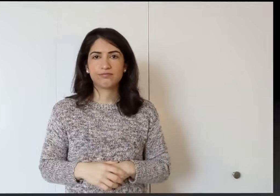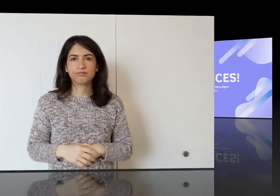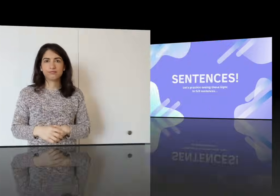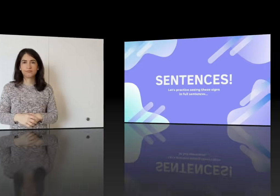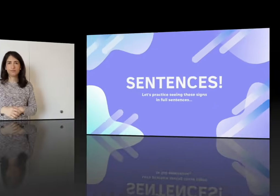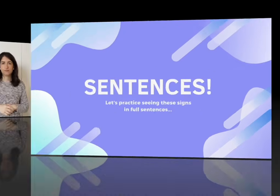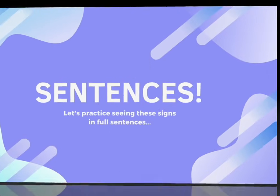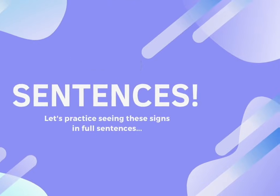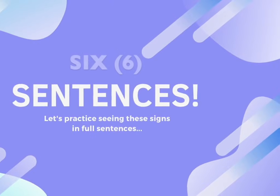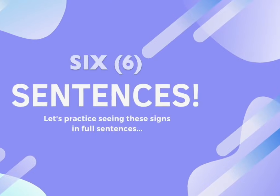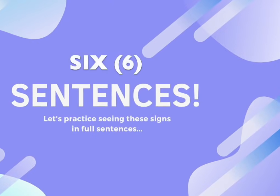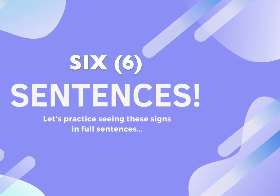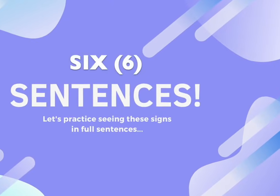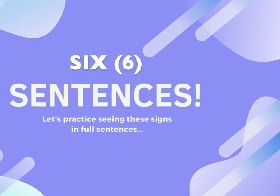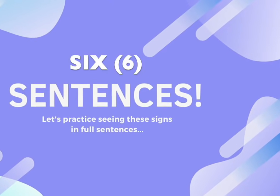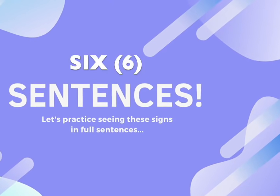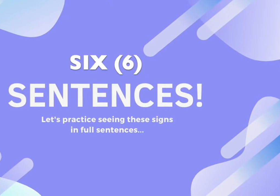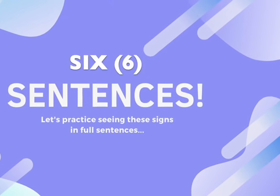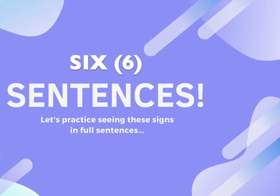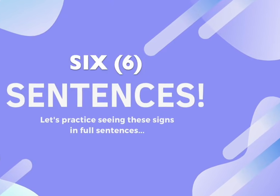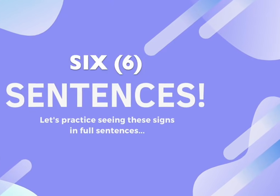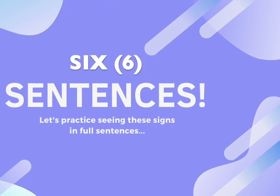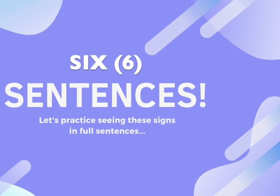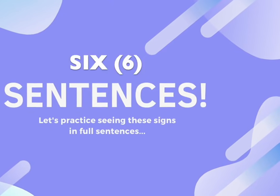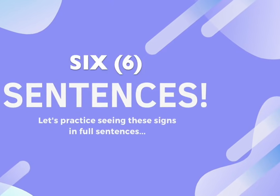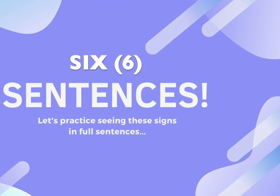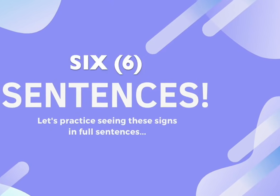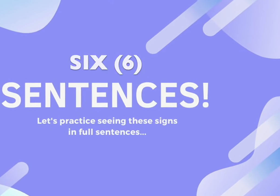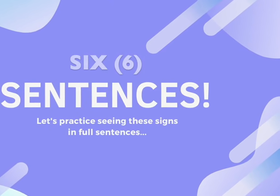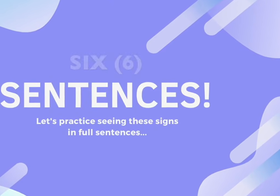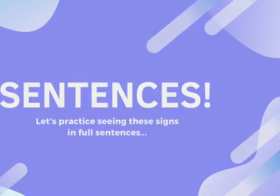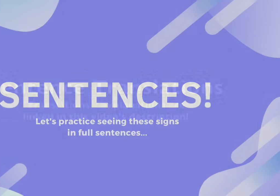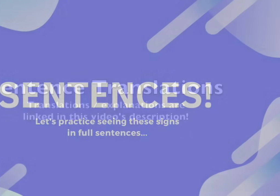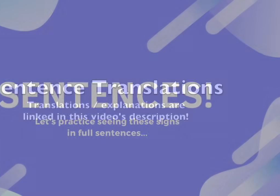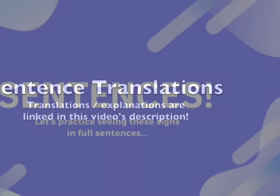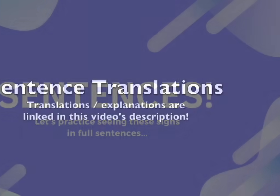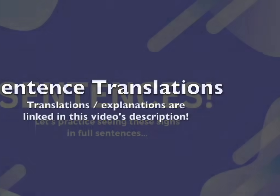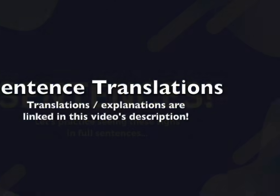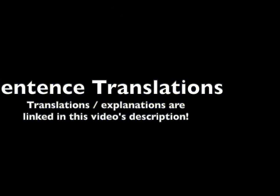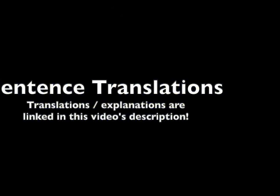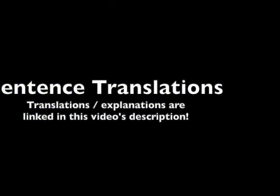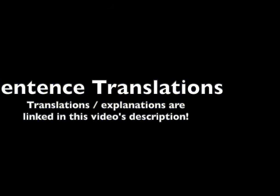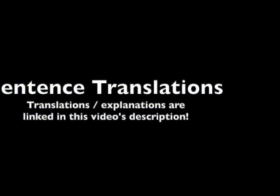Here are six practice sentences.